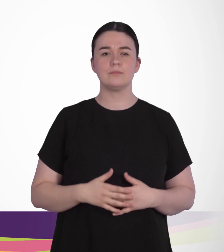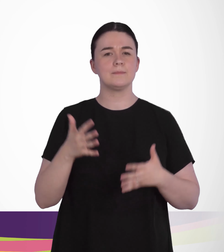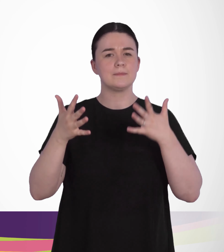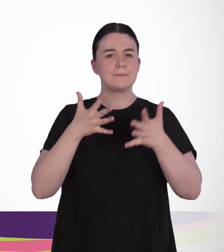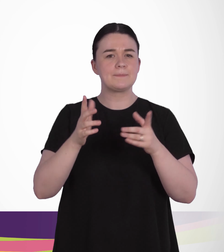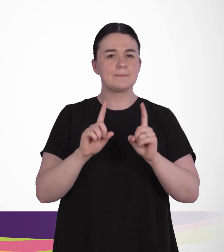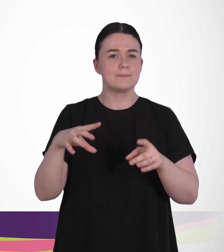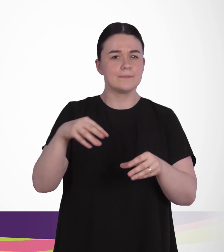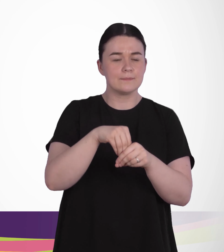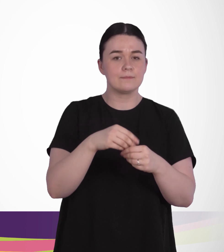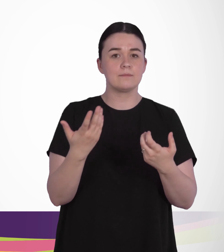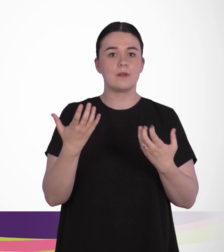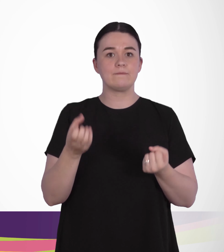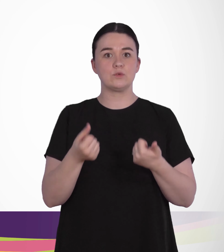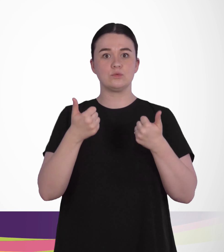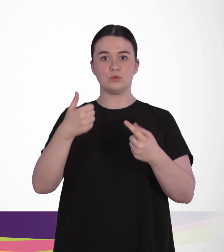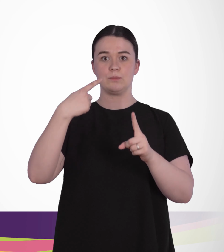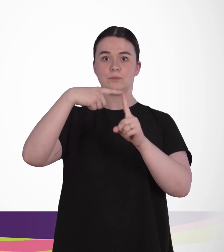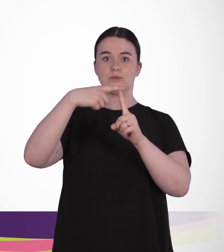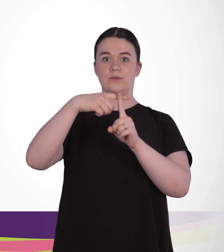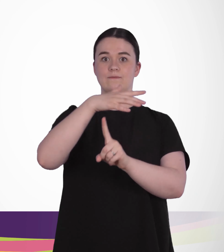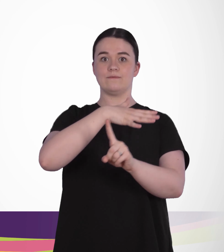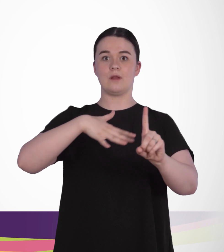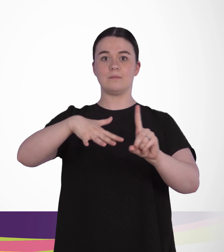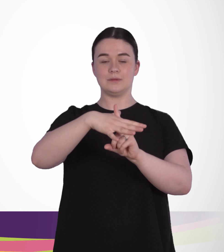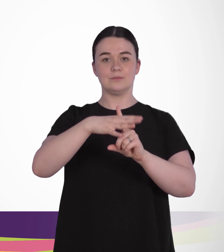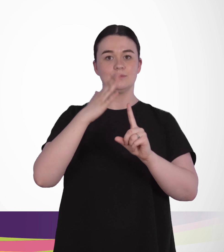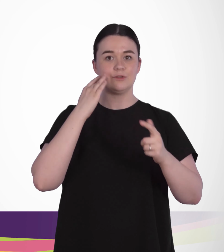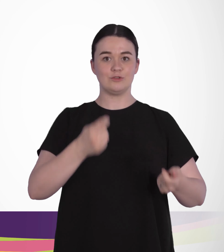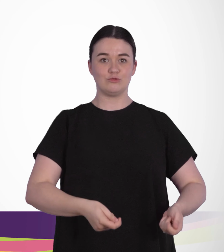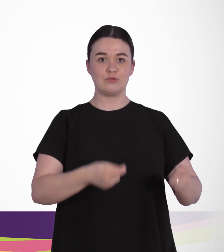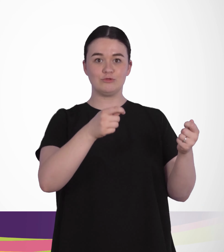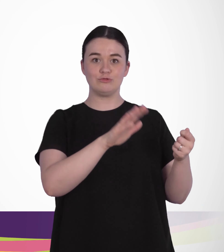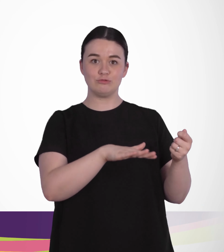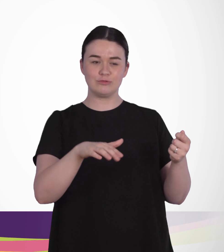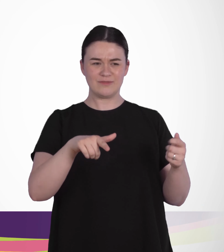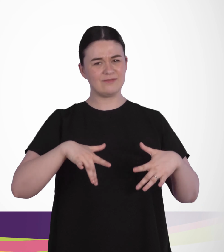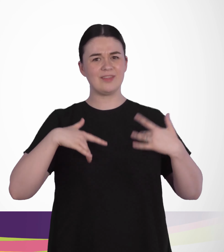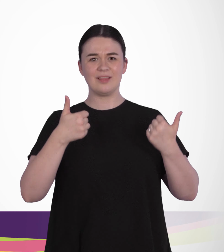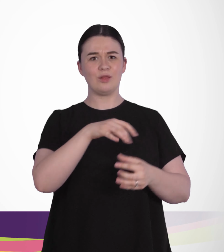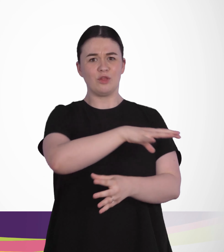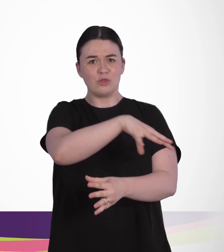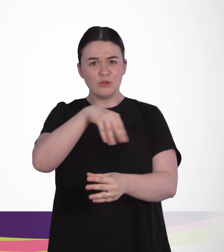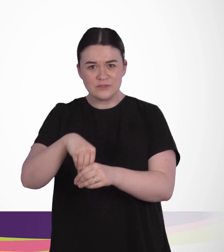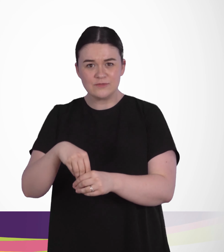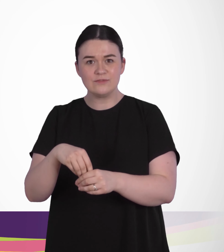o This included having positive environments for raising children that are inclusive,